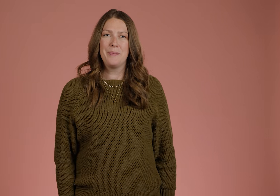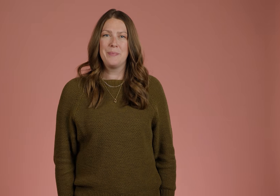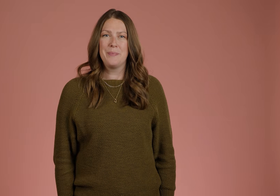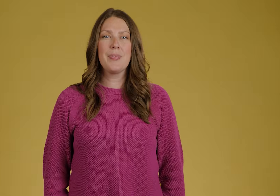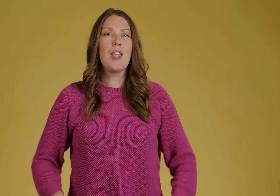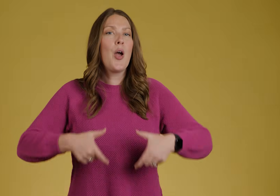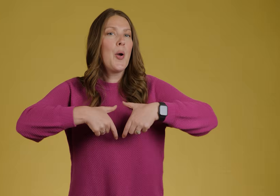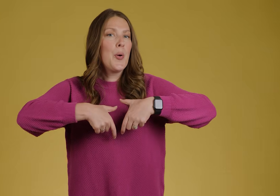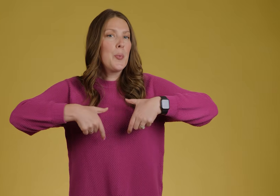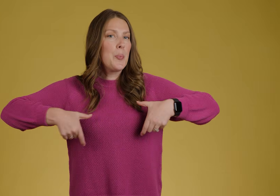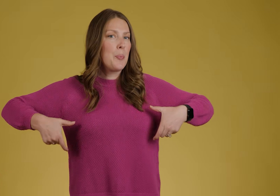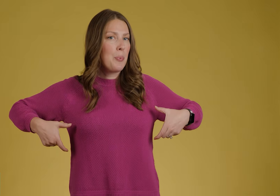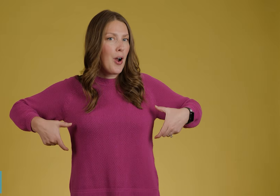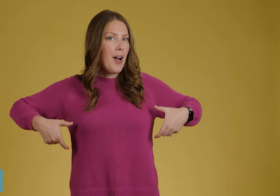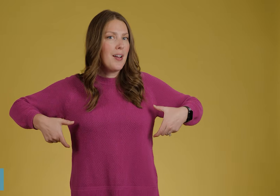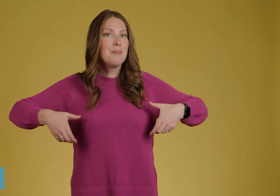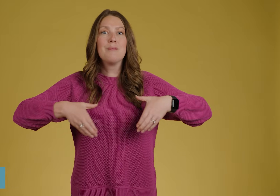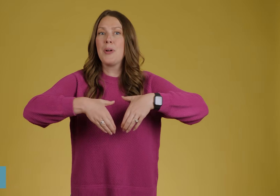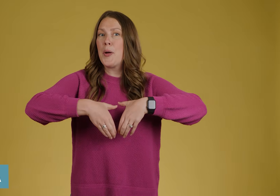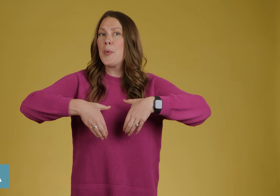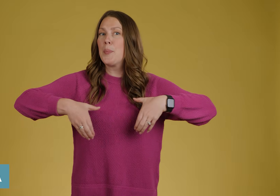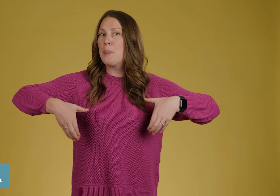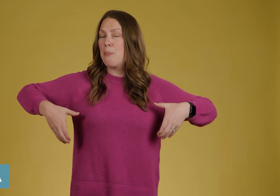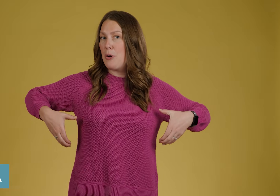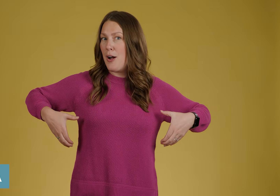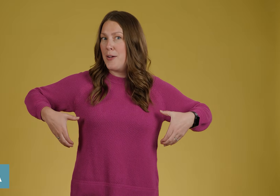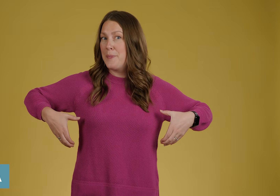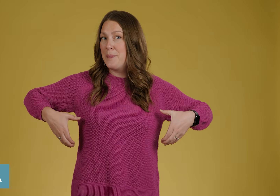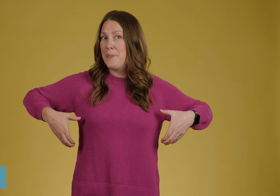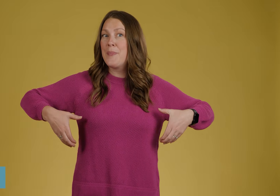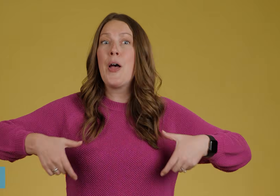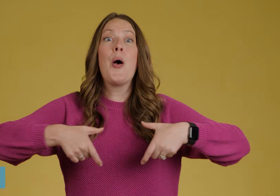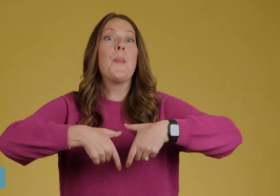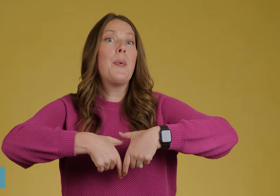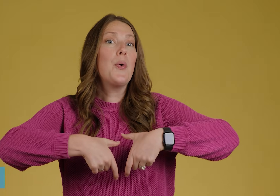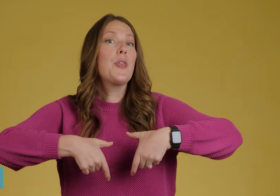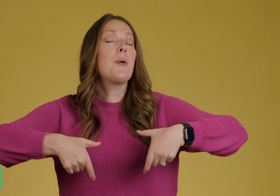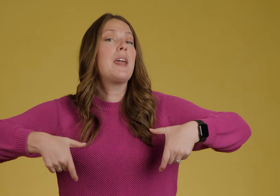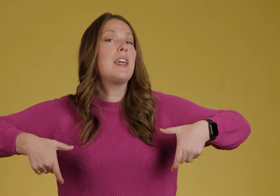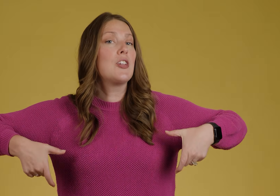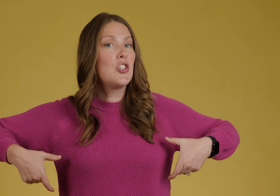Bra. Both are making the shape